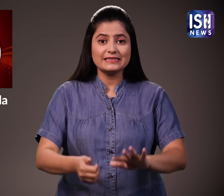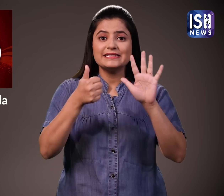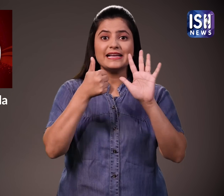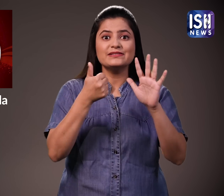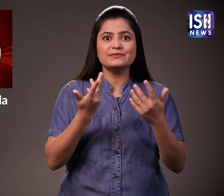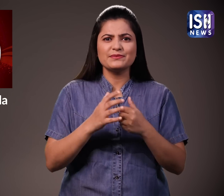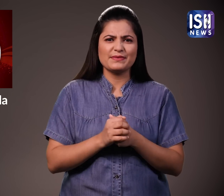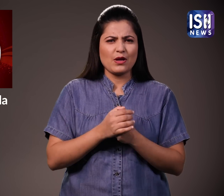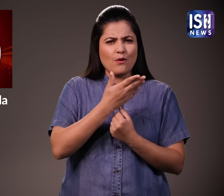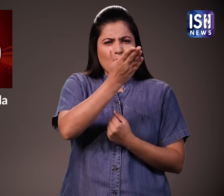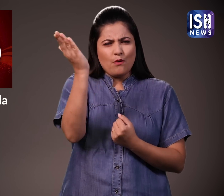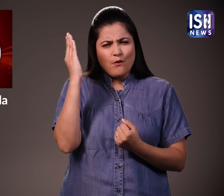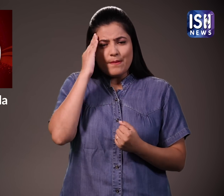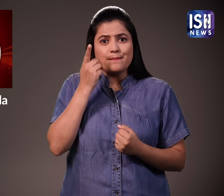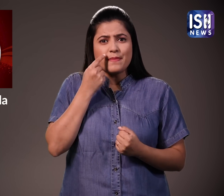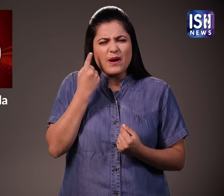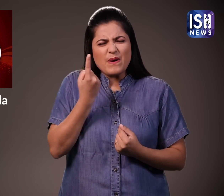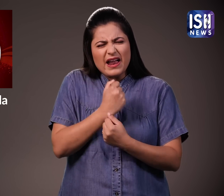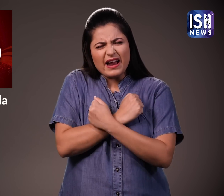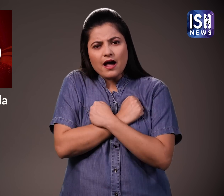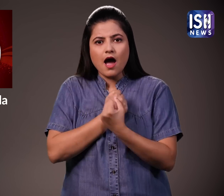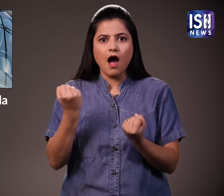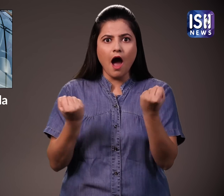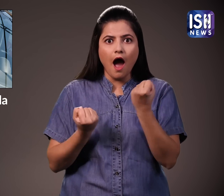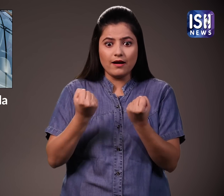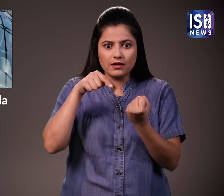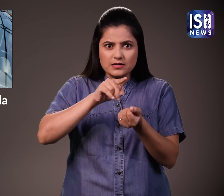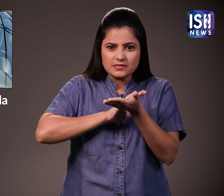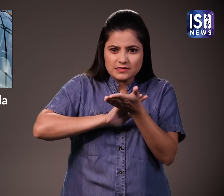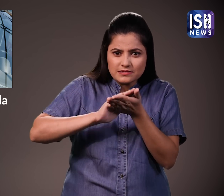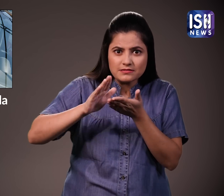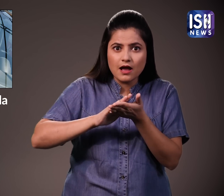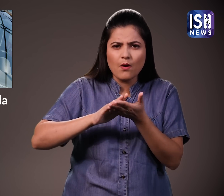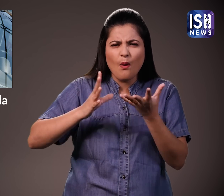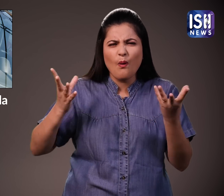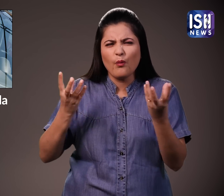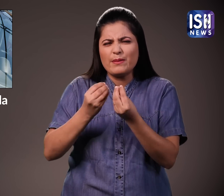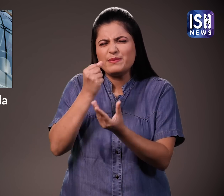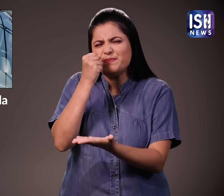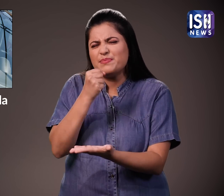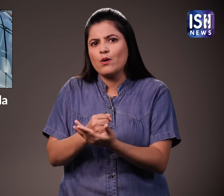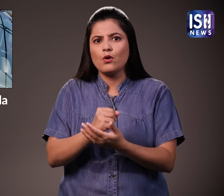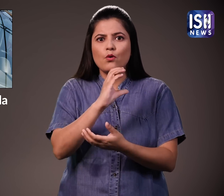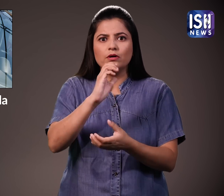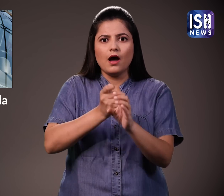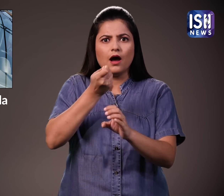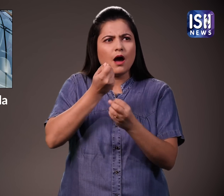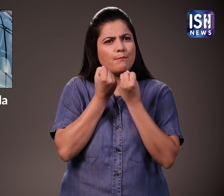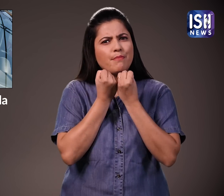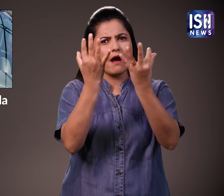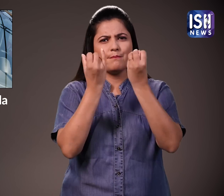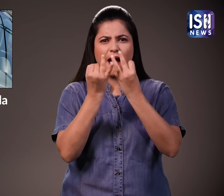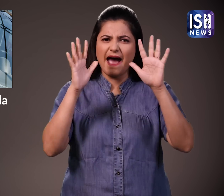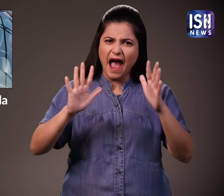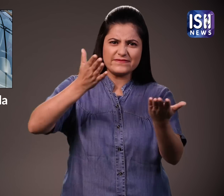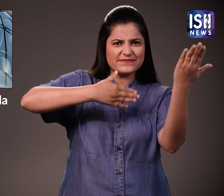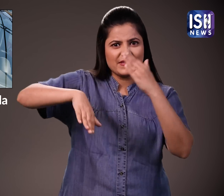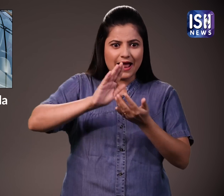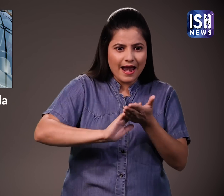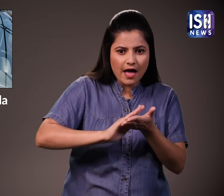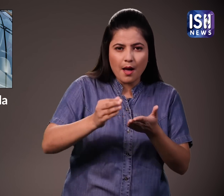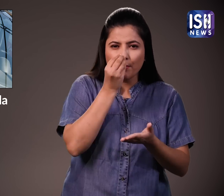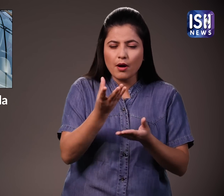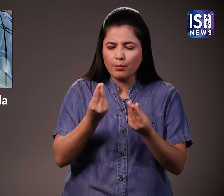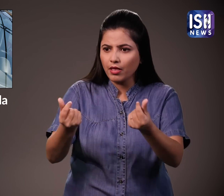6. Many people are very particular about their car and want to keep it clean.